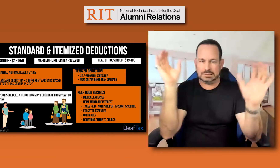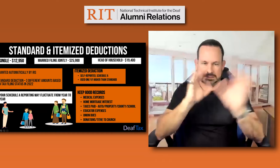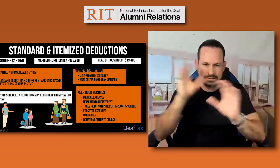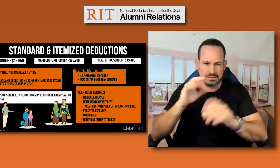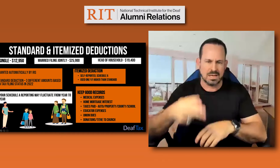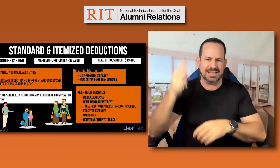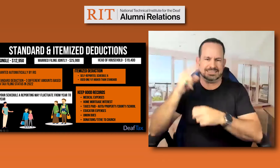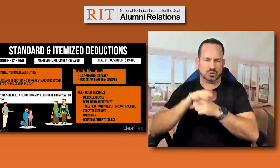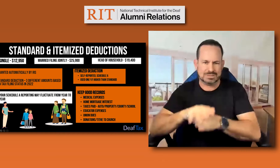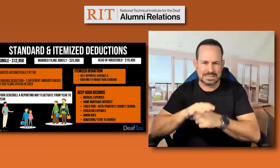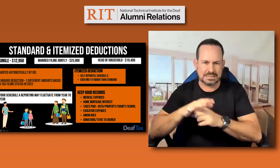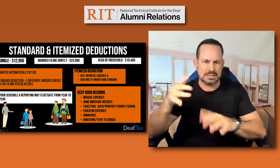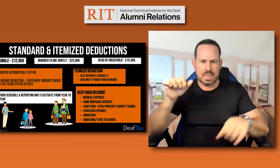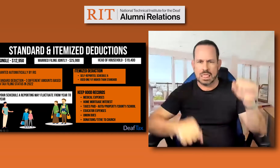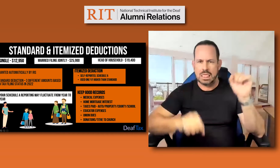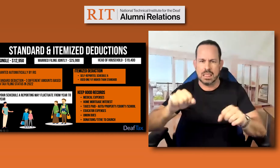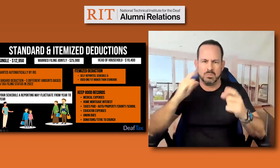then when it comes time to fill out your taxes,